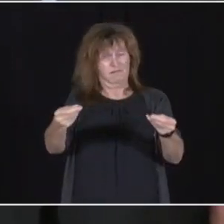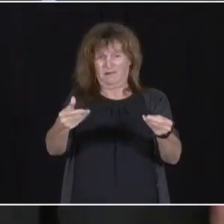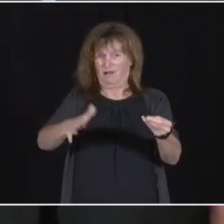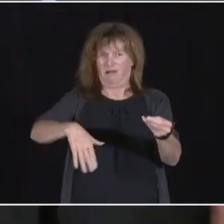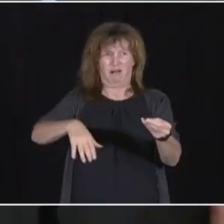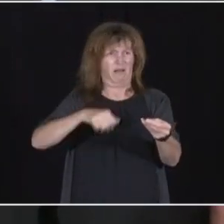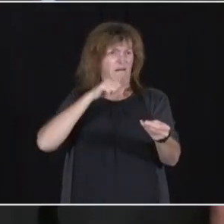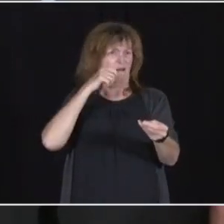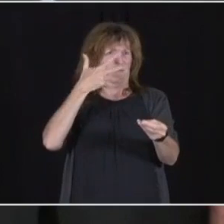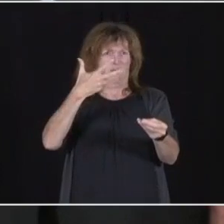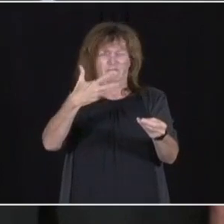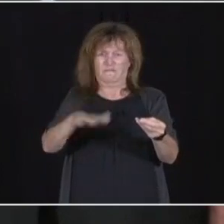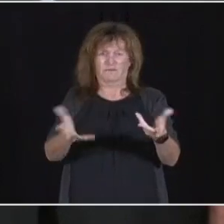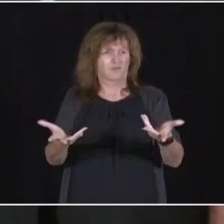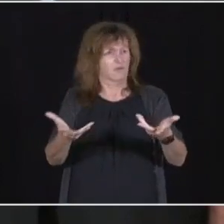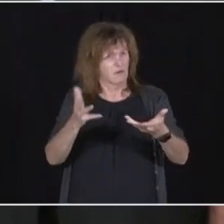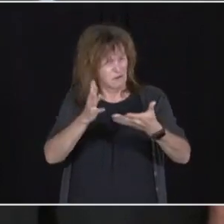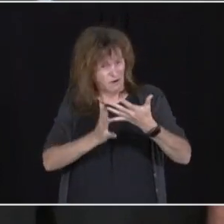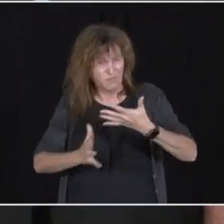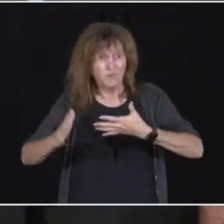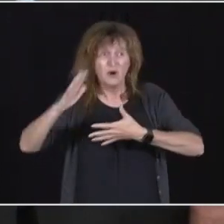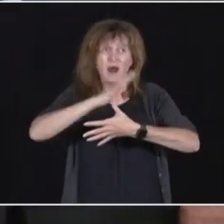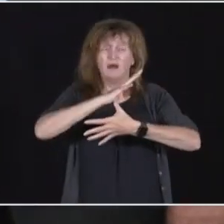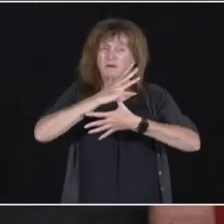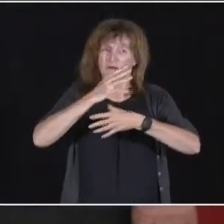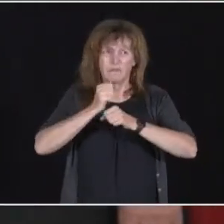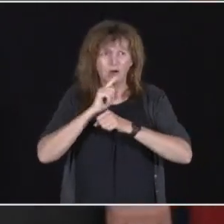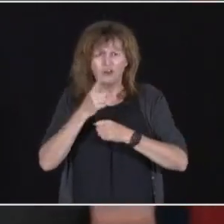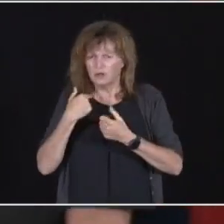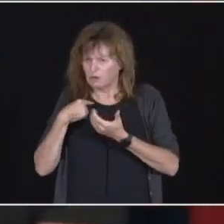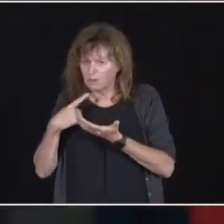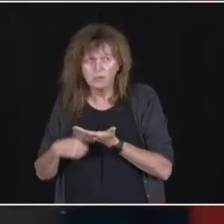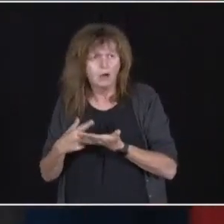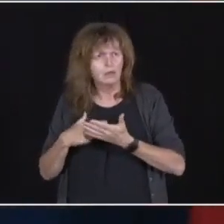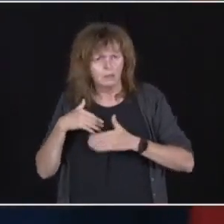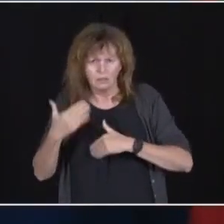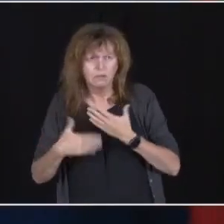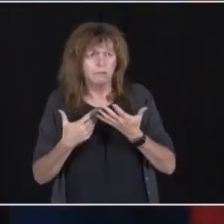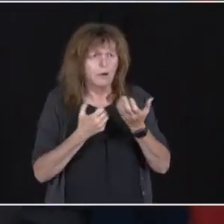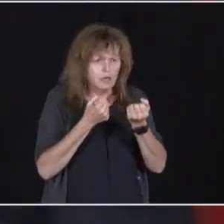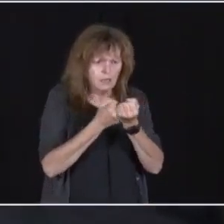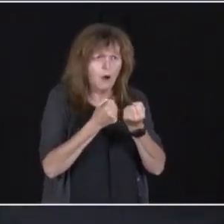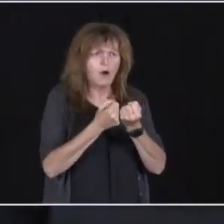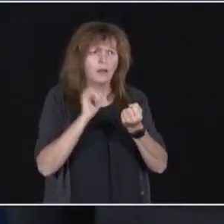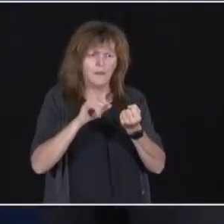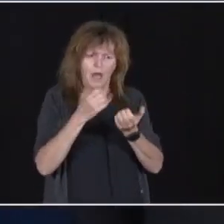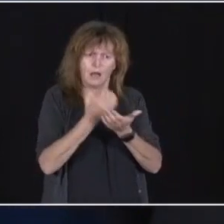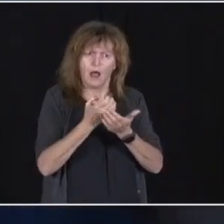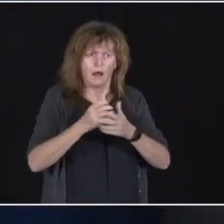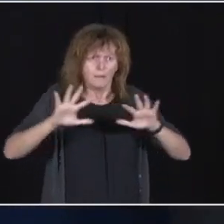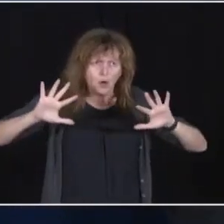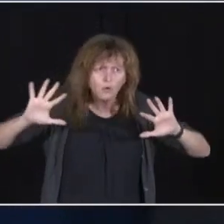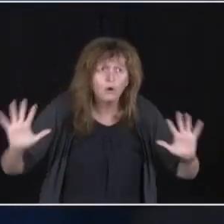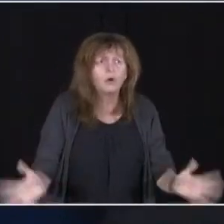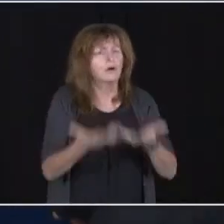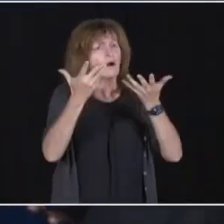as legislators are top priority remains the health and safety of all Ontarians and a pay . path